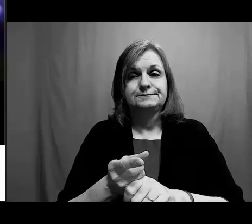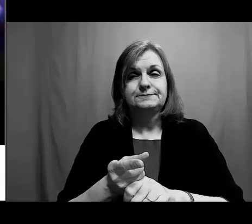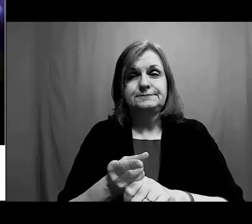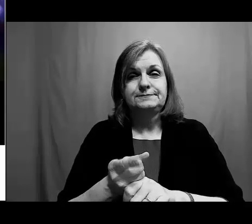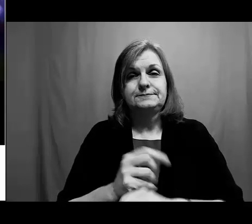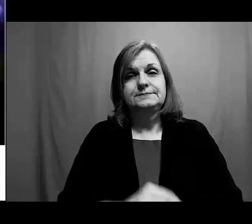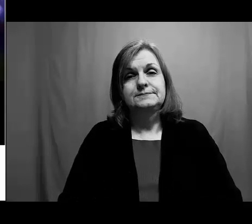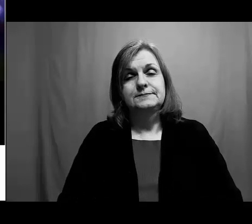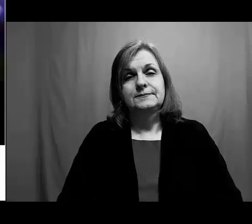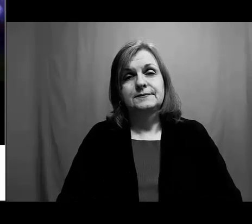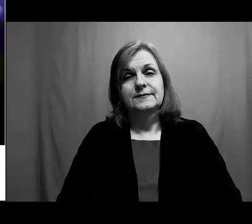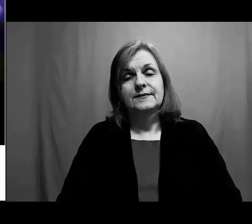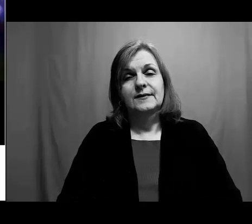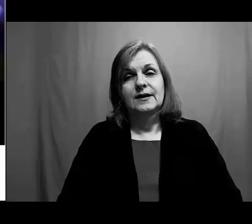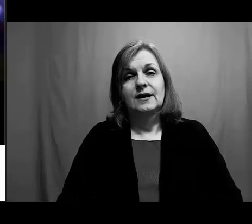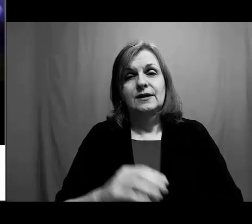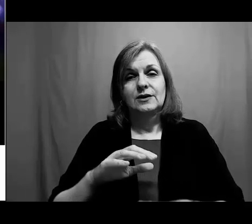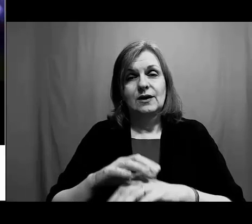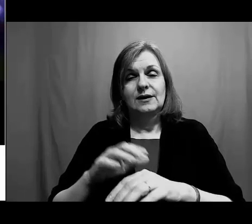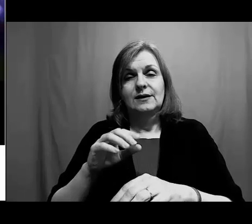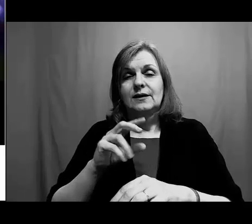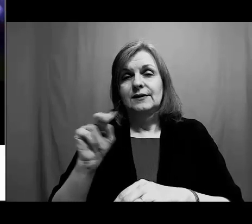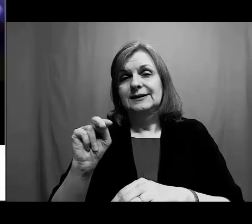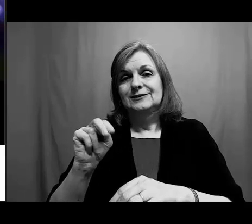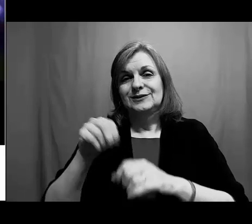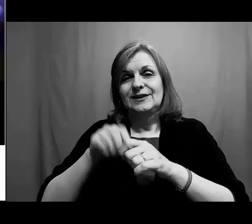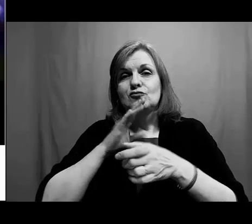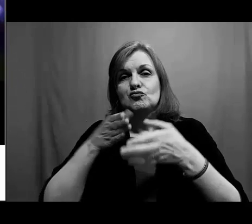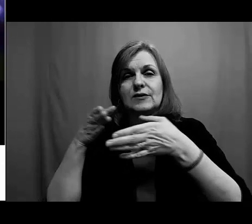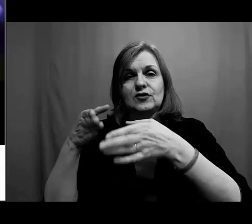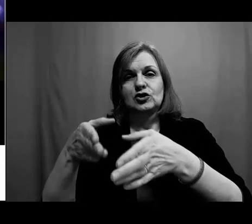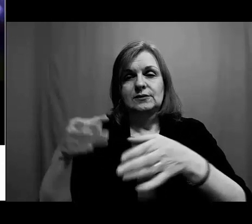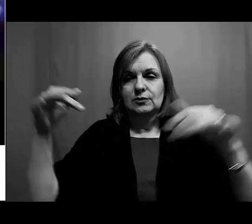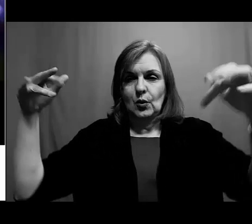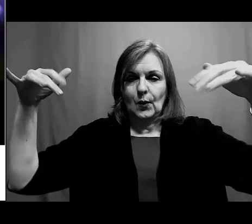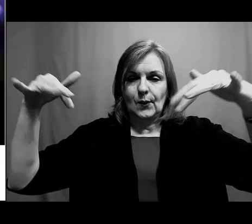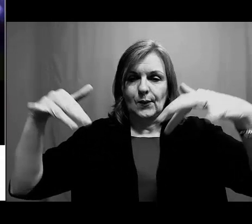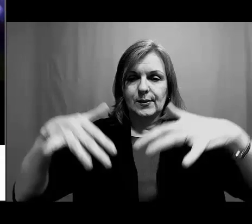what we're looking at is nitrogen flowing down the Mississippi River